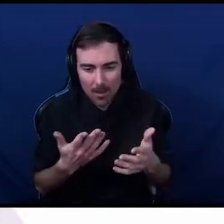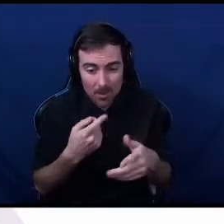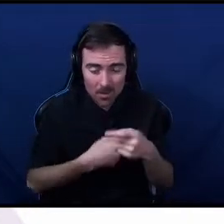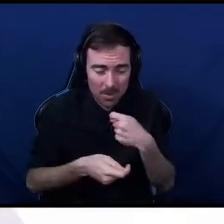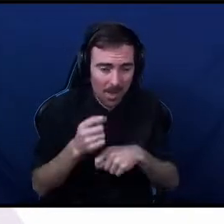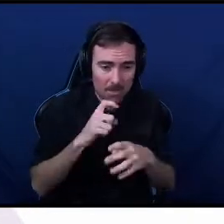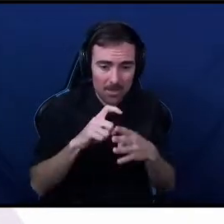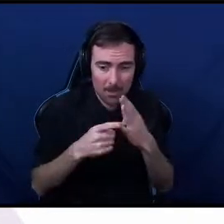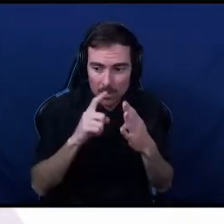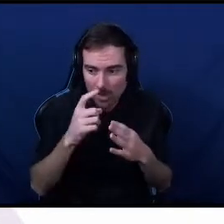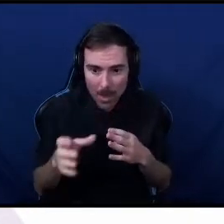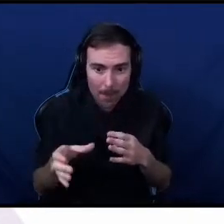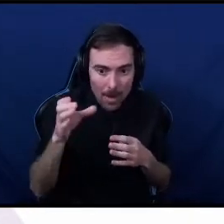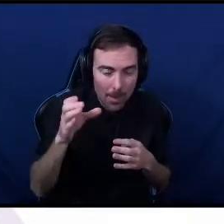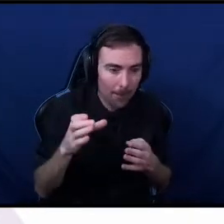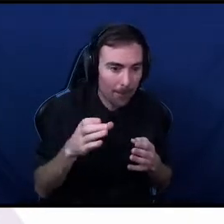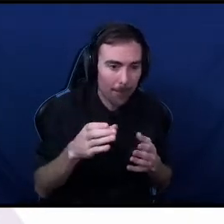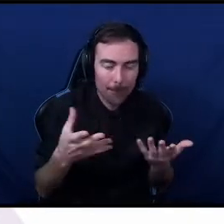an ethical point of view, but also an empathy point of view.